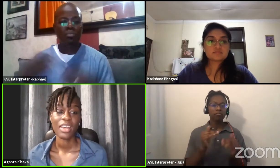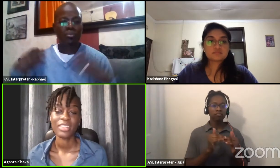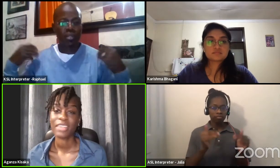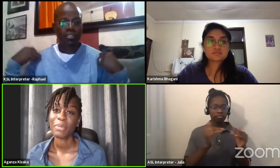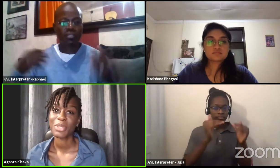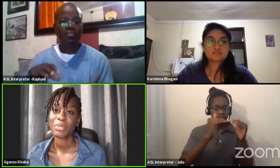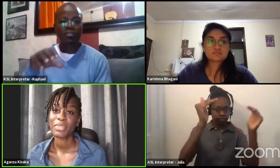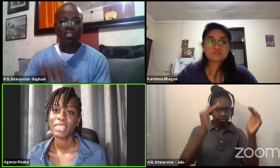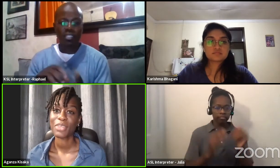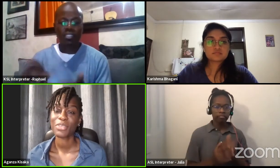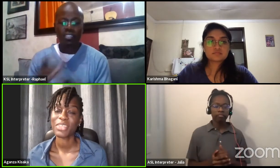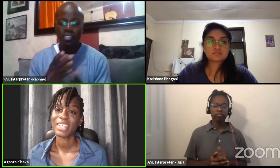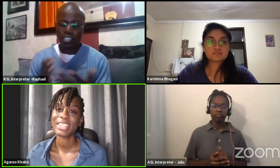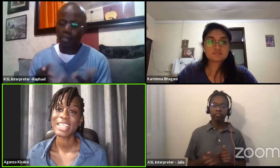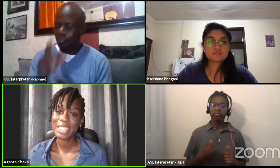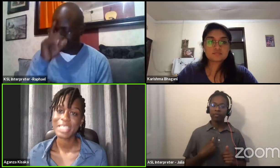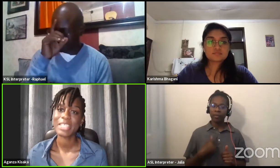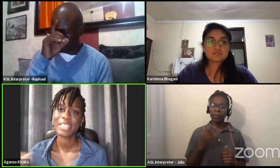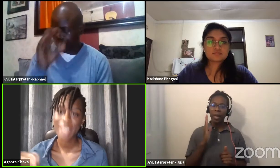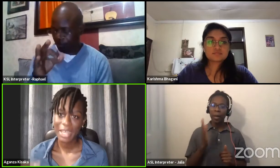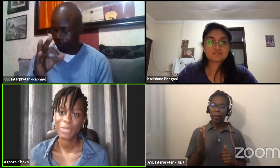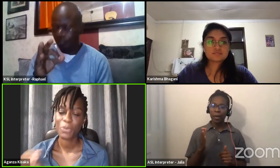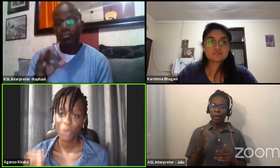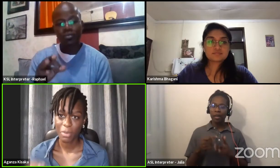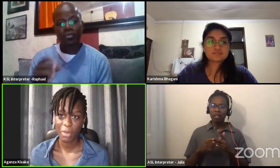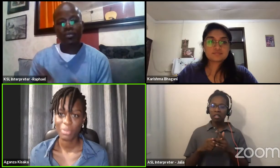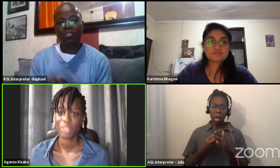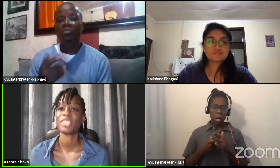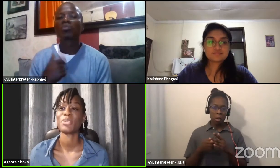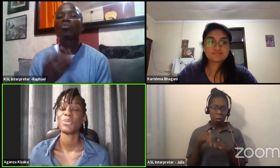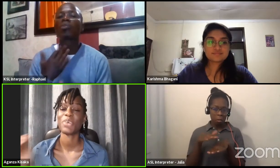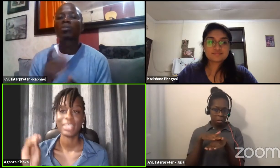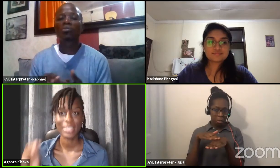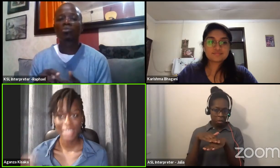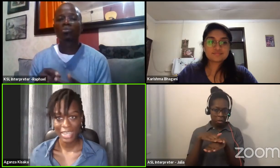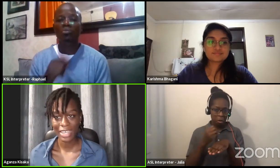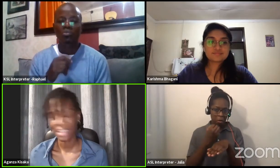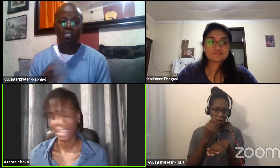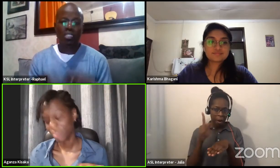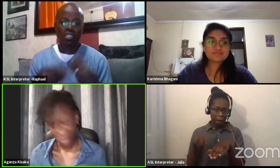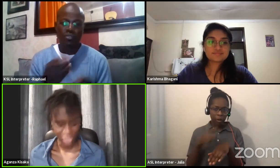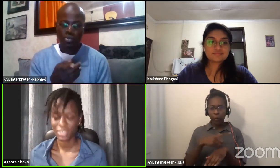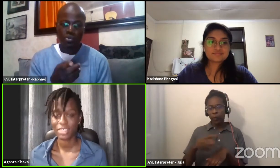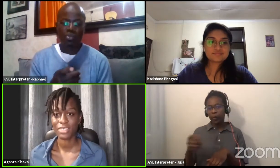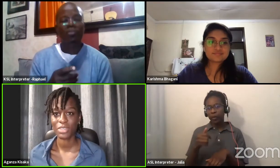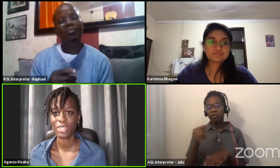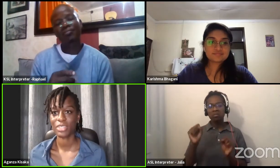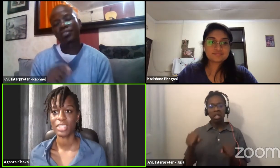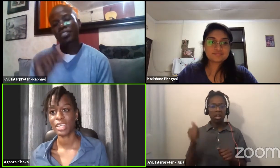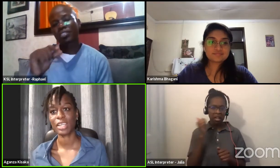and I'm going to take you through the least intense warm up that you can do on a daily. And everyone should just do this on a daily